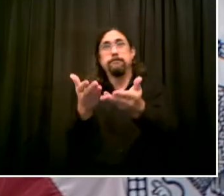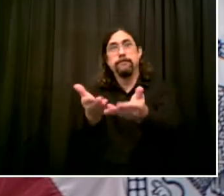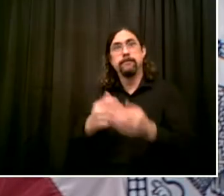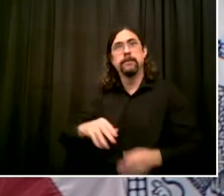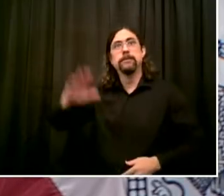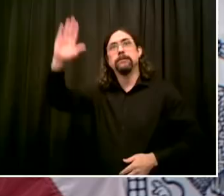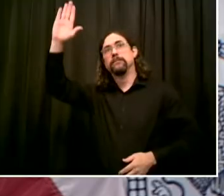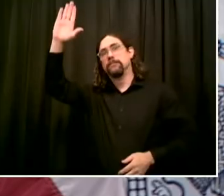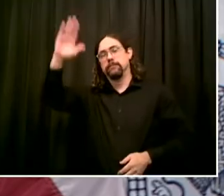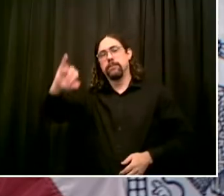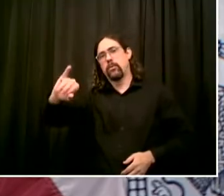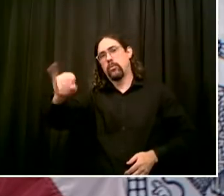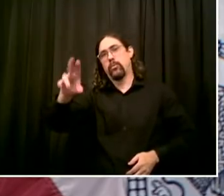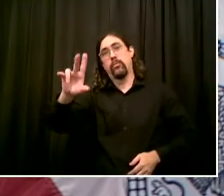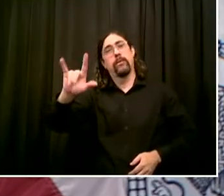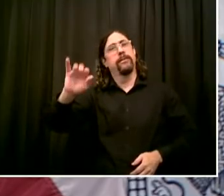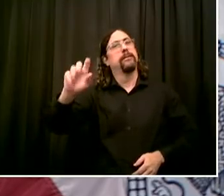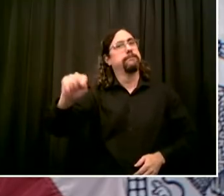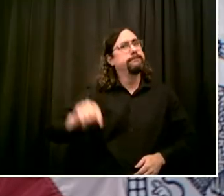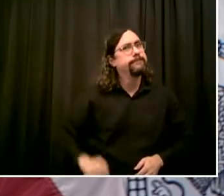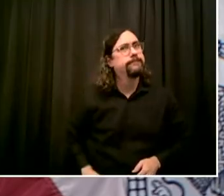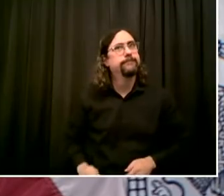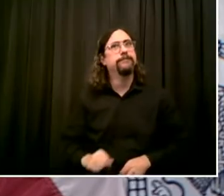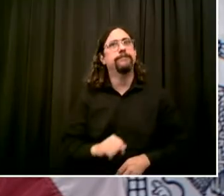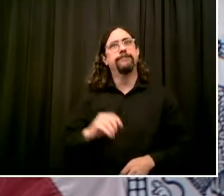OFFICERS DEPLOYED TO ANTICRIME . NEXT WE HAVE